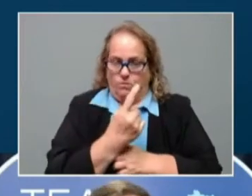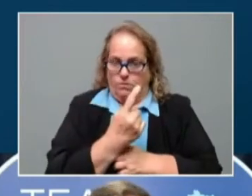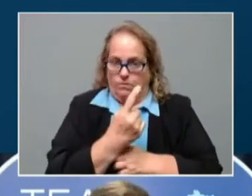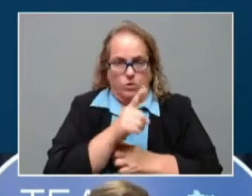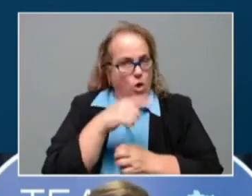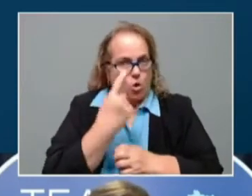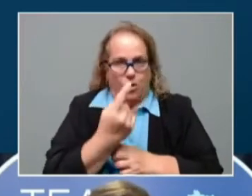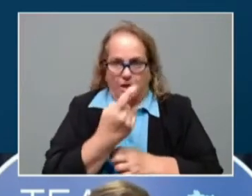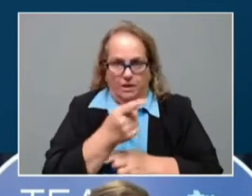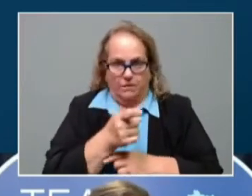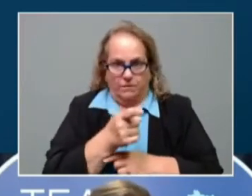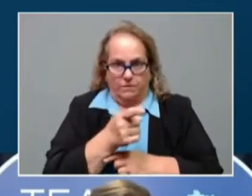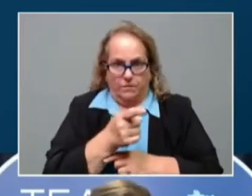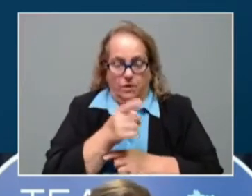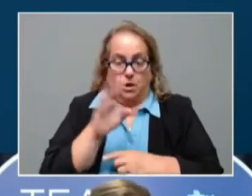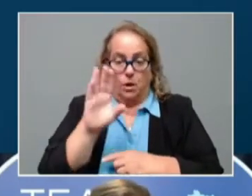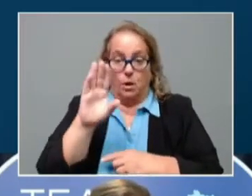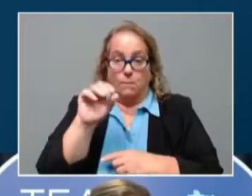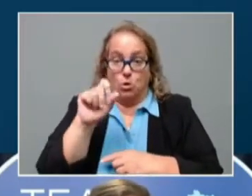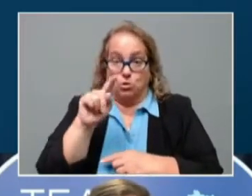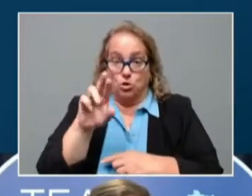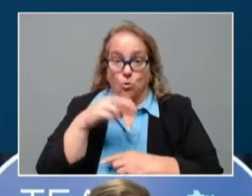the boosters, We're going to talk about next, which are third shots for a